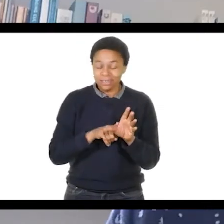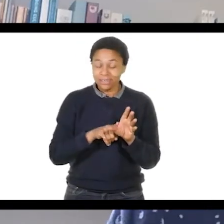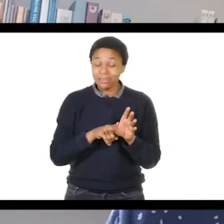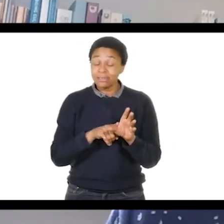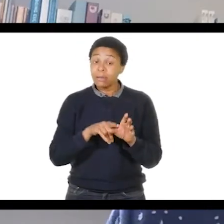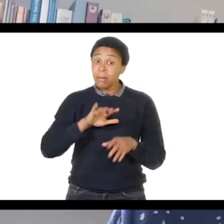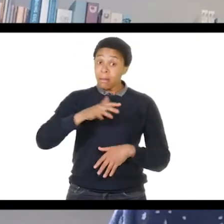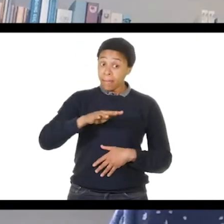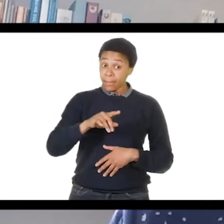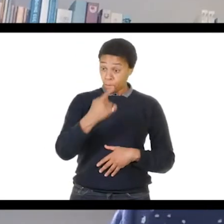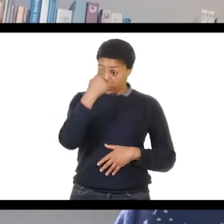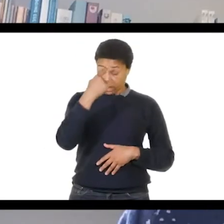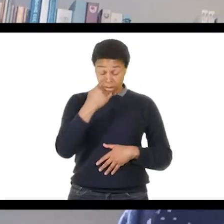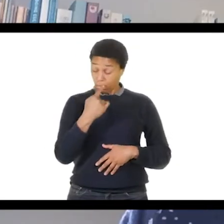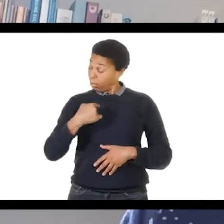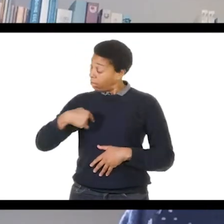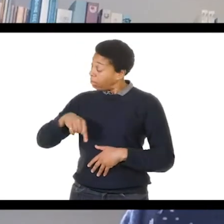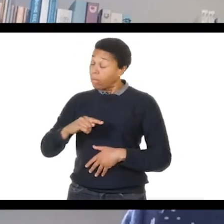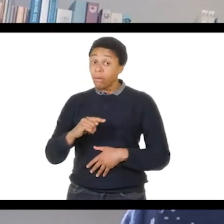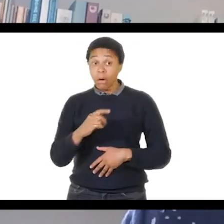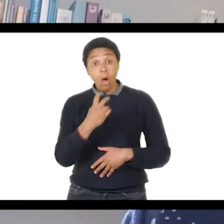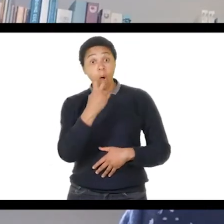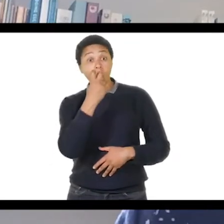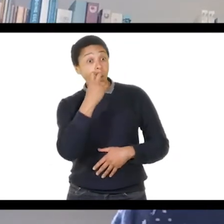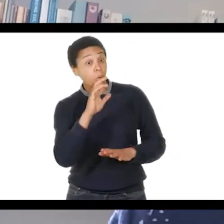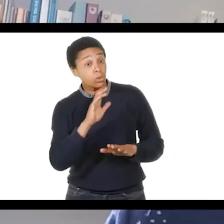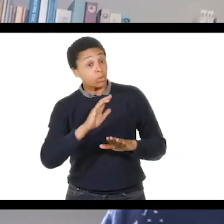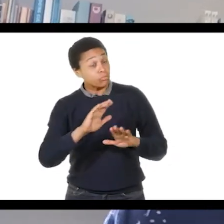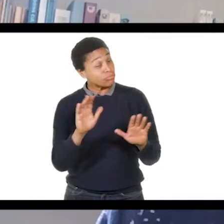That might make you, and me, sound old, heaven forbid.